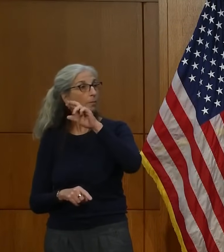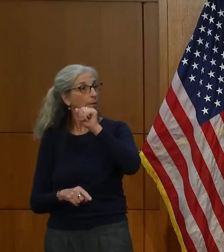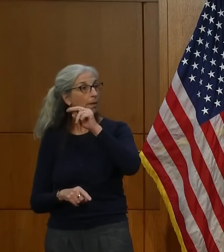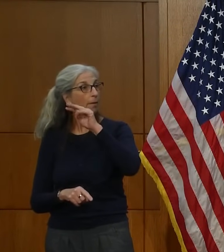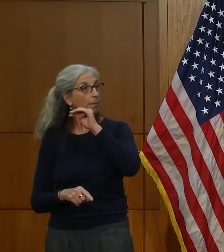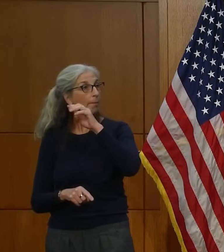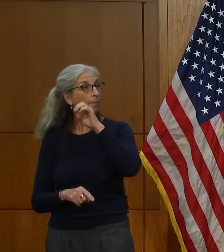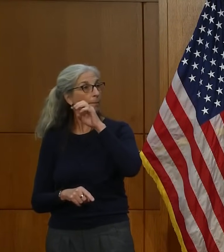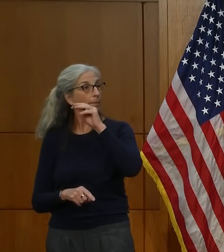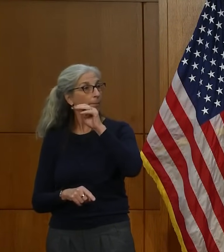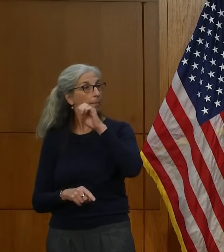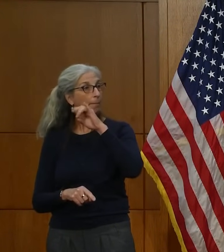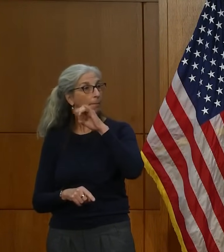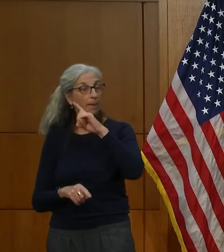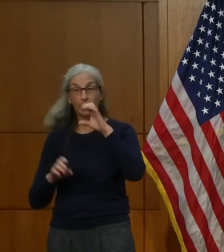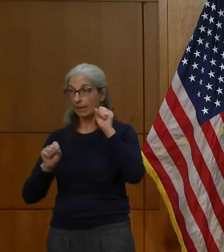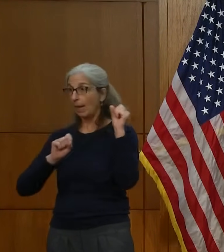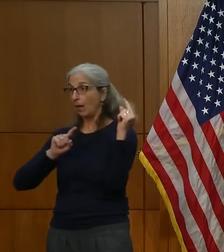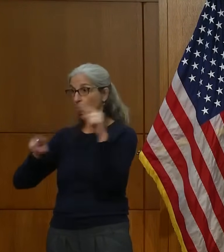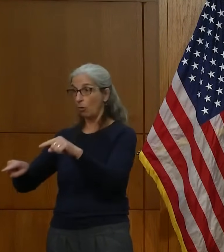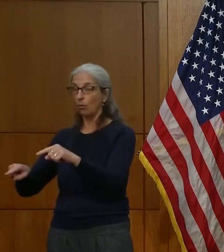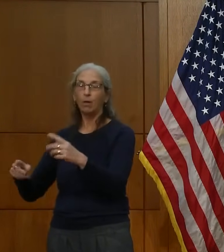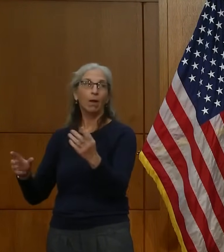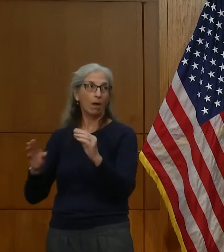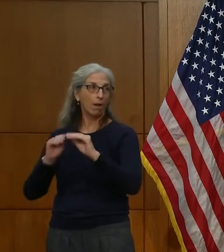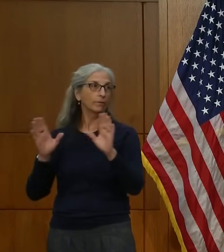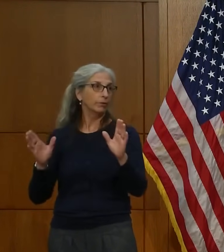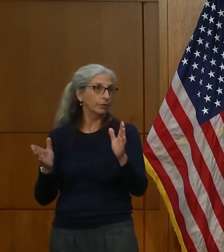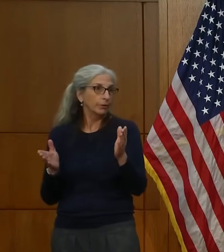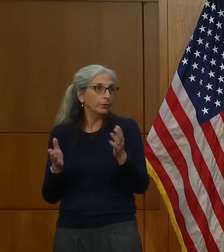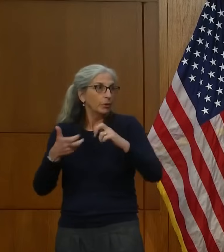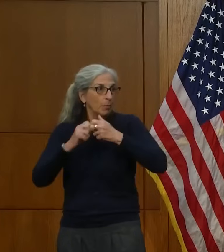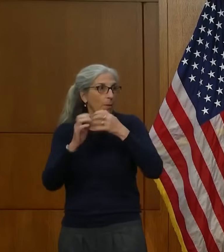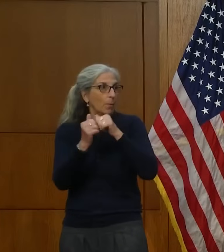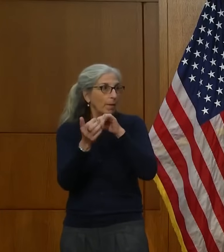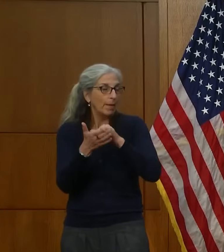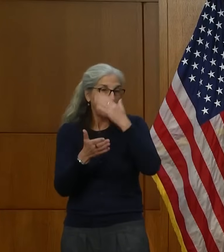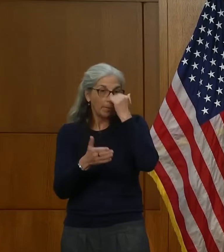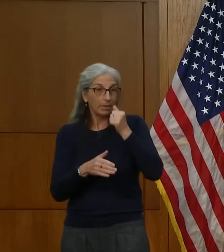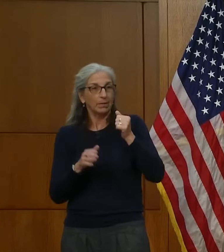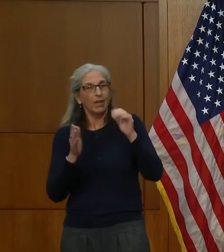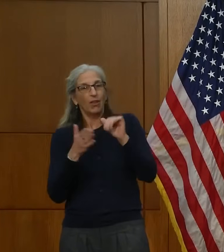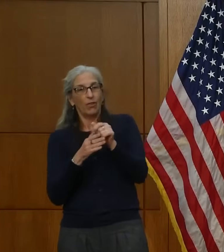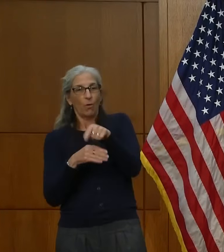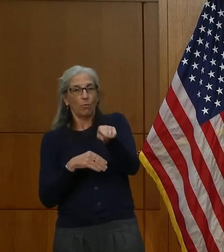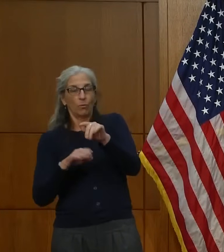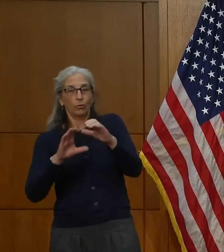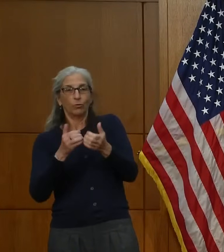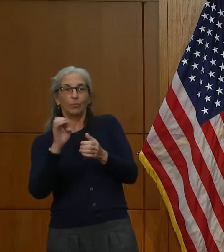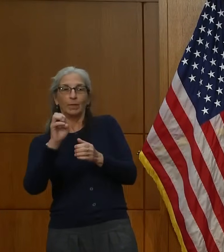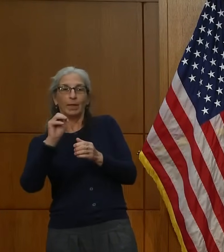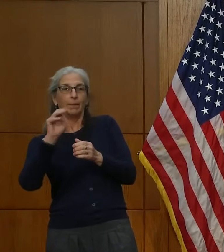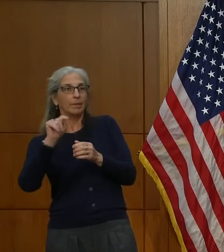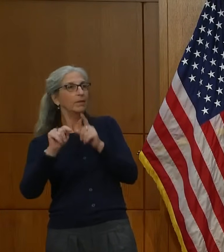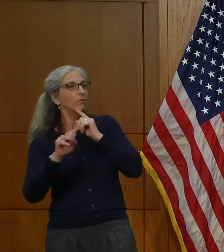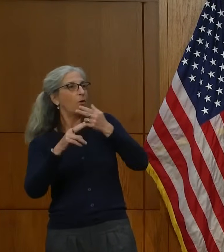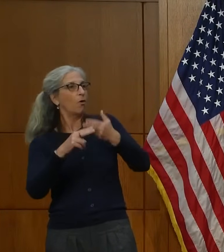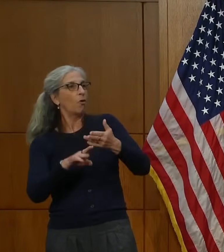TO COME IN FROM THE PRE HOSPITAL SETTING TO THE HOSPITAL, SETTING TO EXTEND THE CARE THAT'S PROVIDED. BUT THERE'S A COST TO THAT,